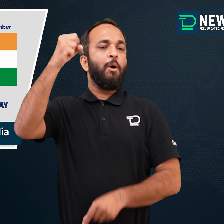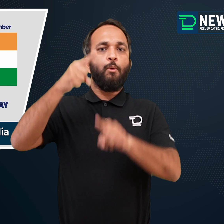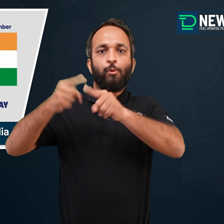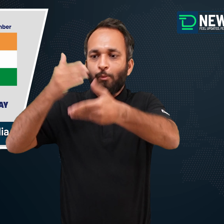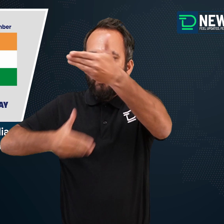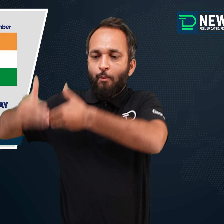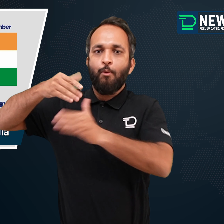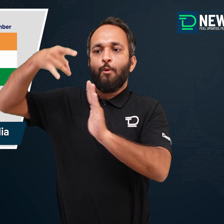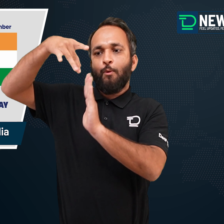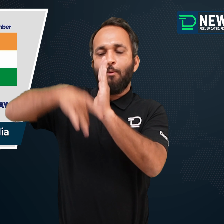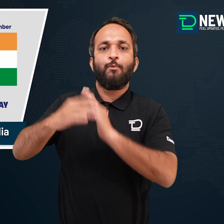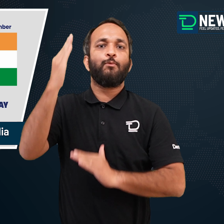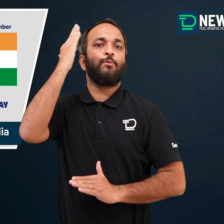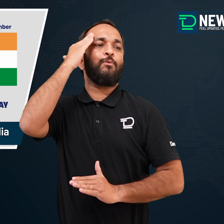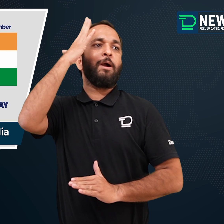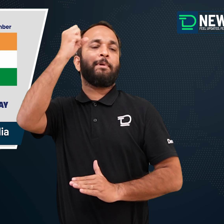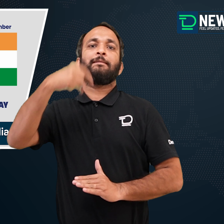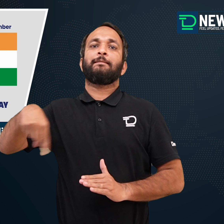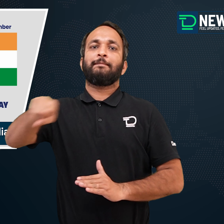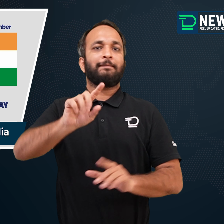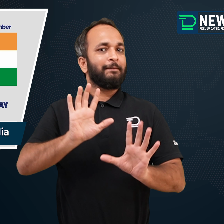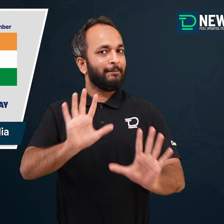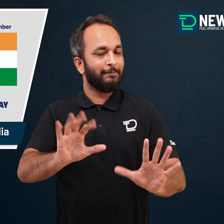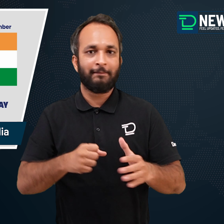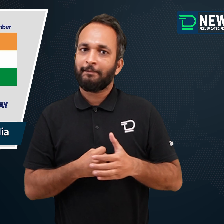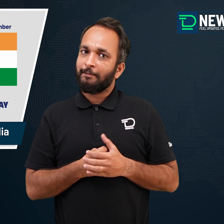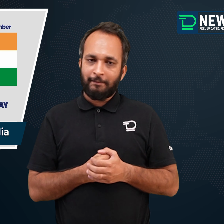And remember the history that brought them into being as states.